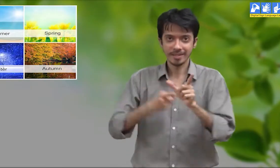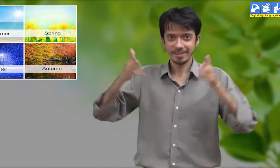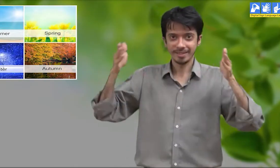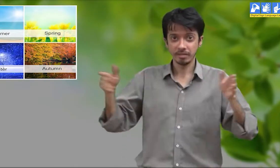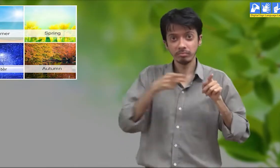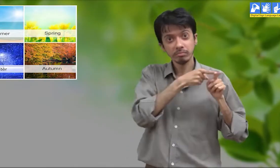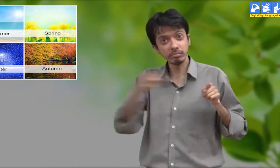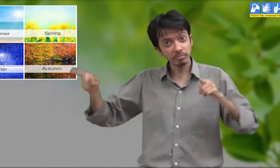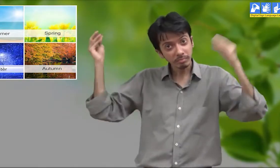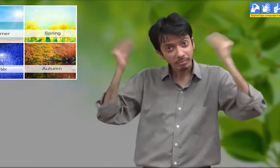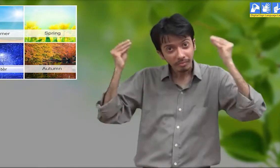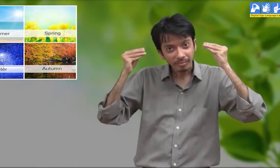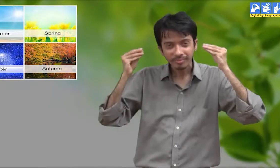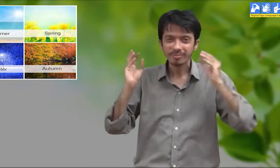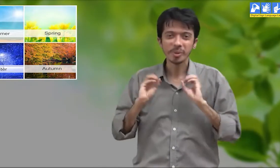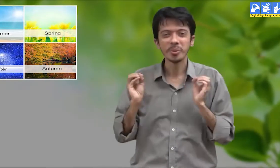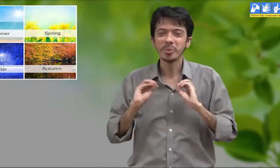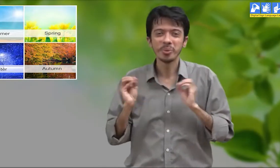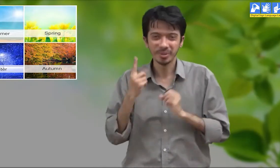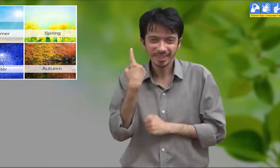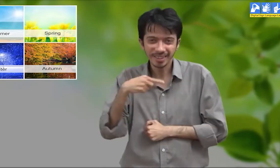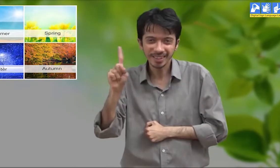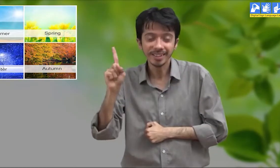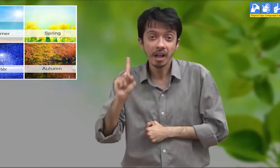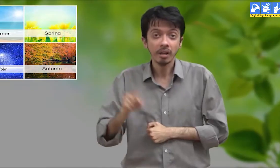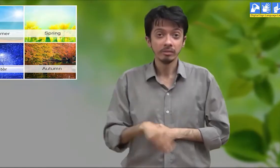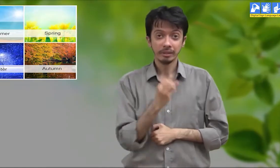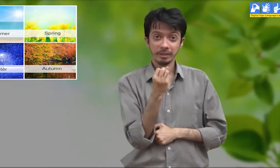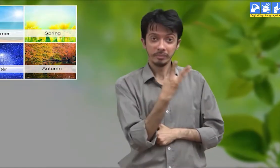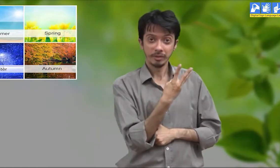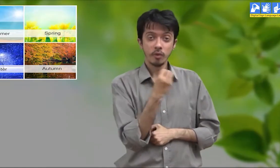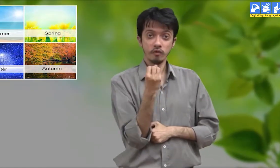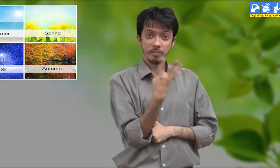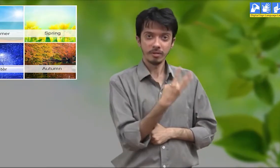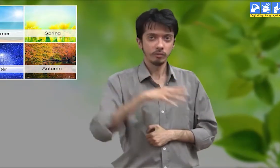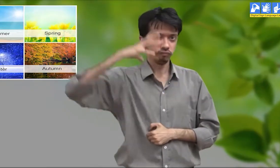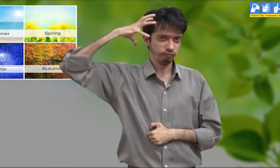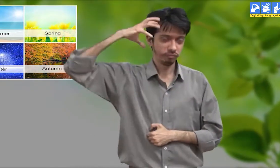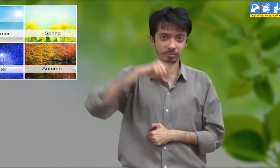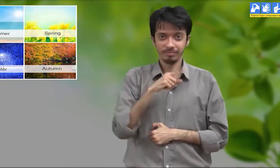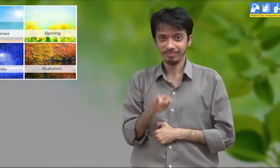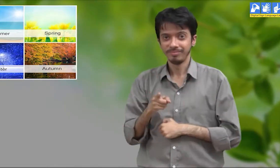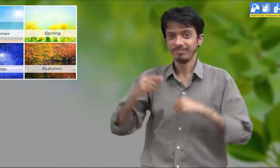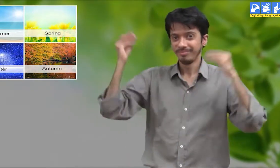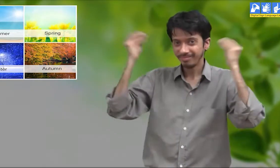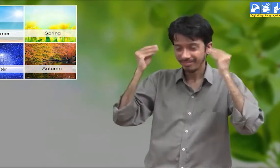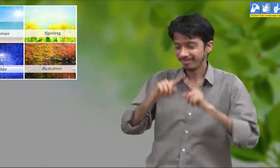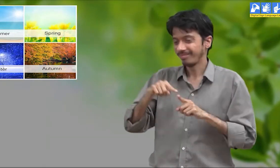of water scarcity in India due to less rainfall in India we have different seasons quarterly